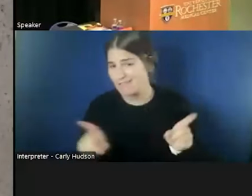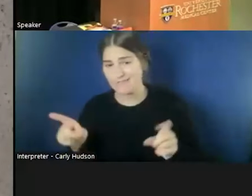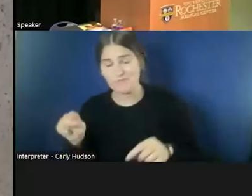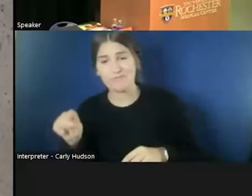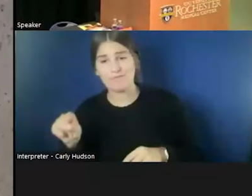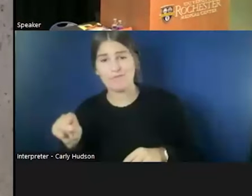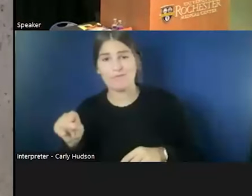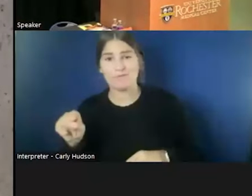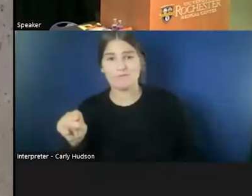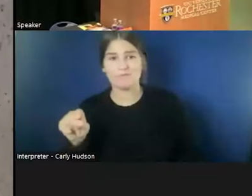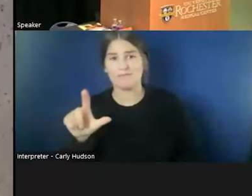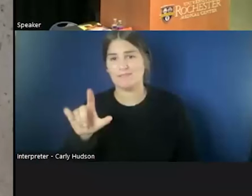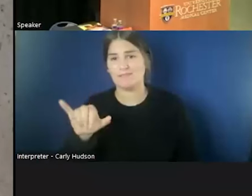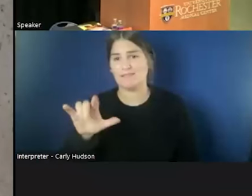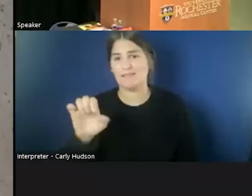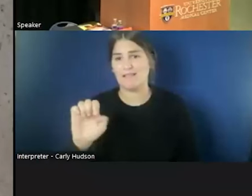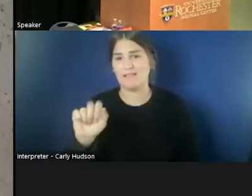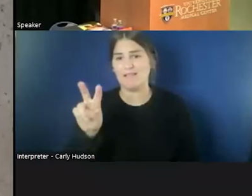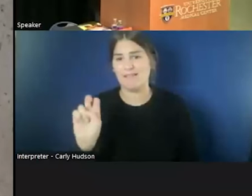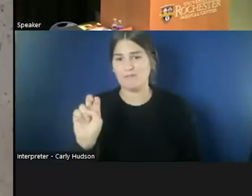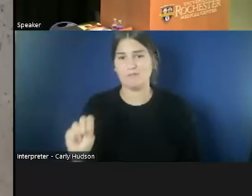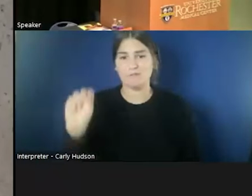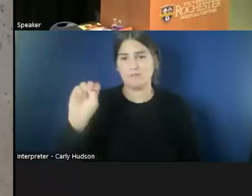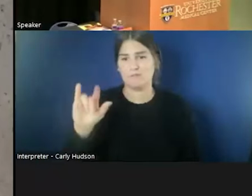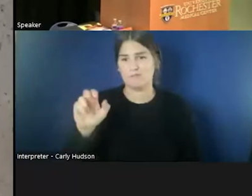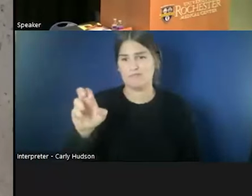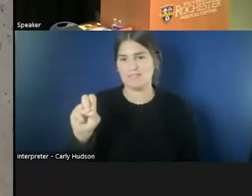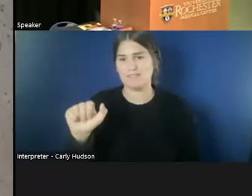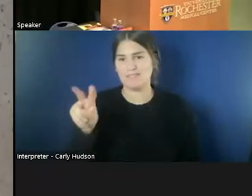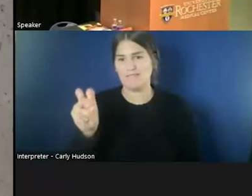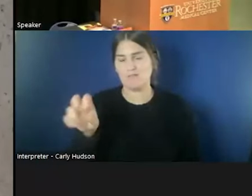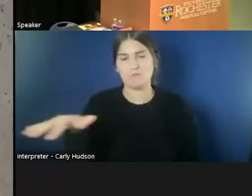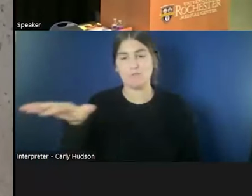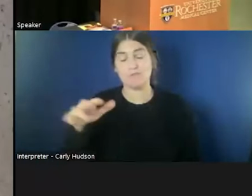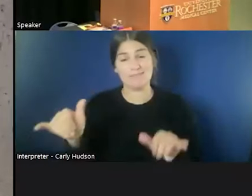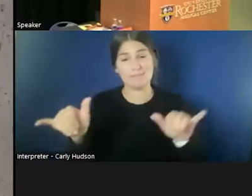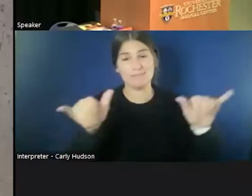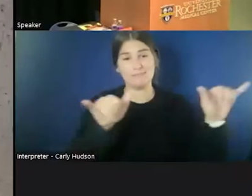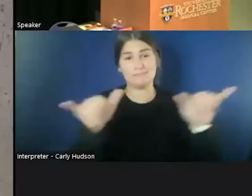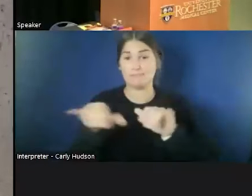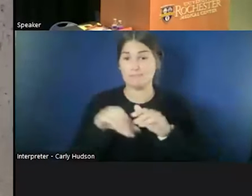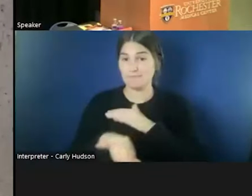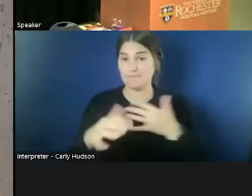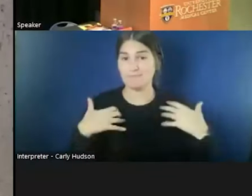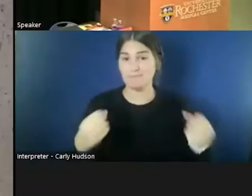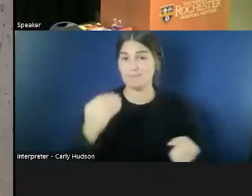OFA Avenue and off of North Clinton Avenue access to food that was healthy access to resources that